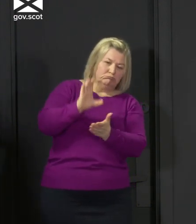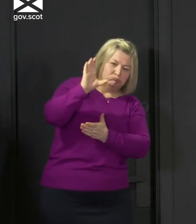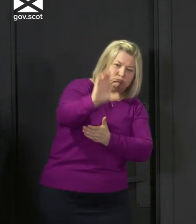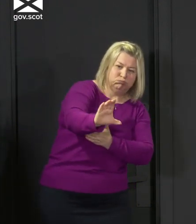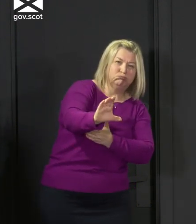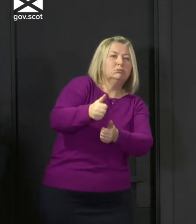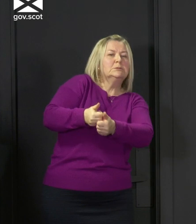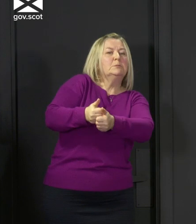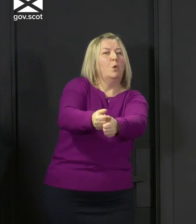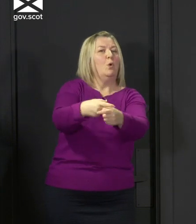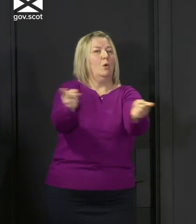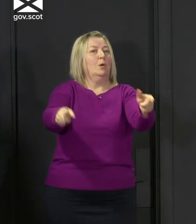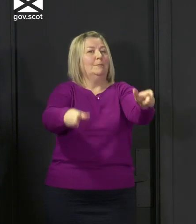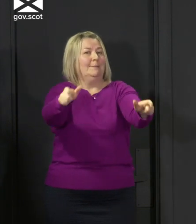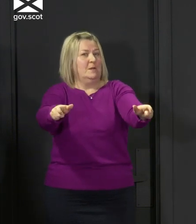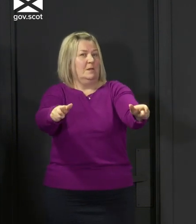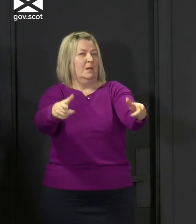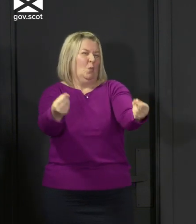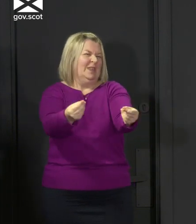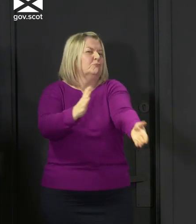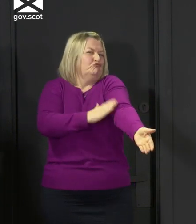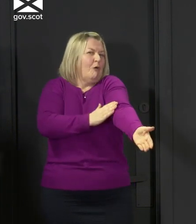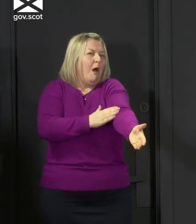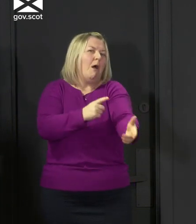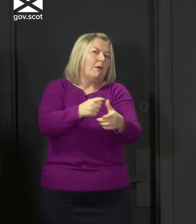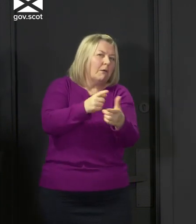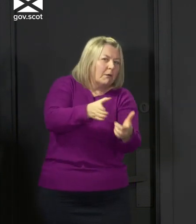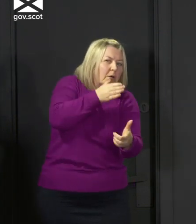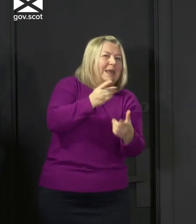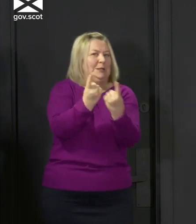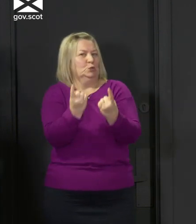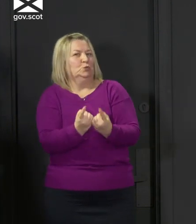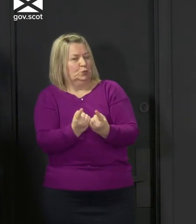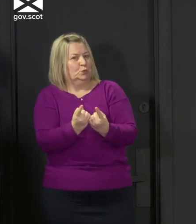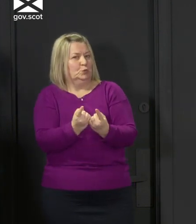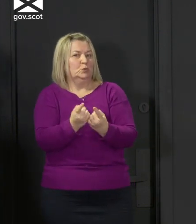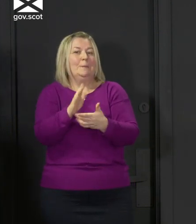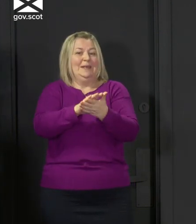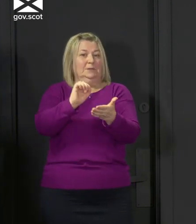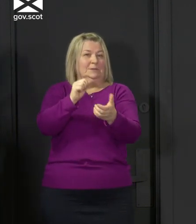Among other things, this will fund a publicity campaign helping people to know where they